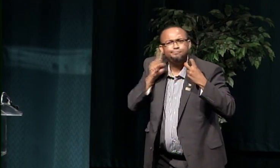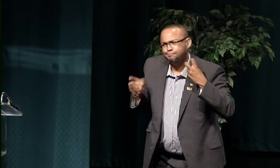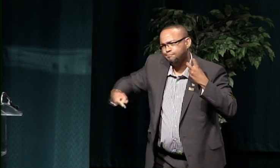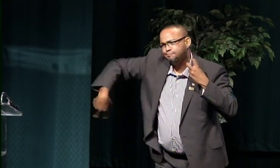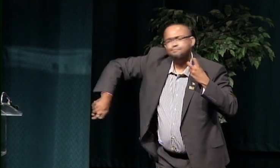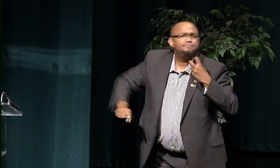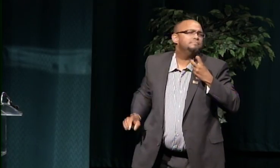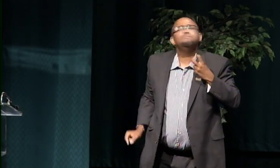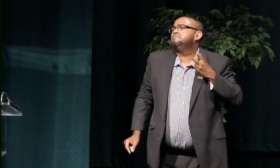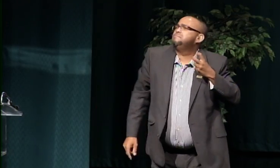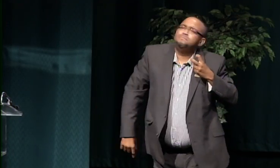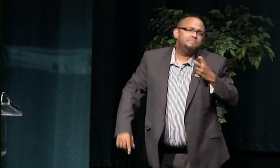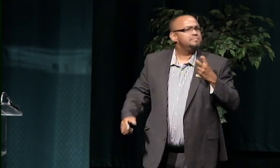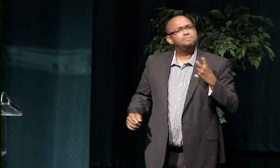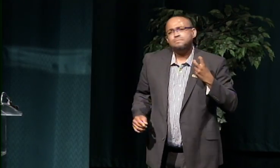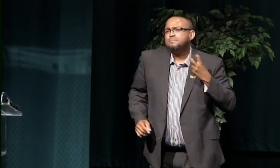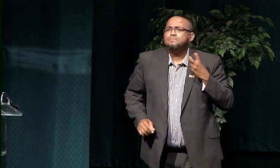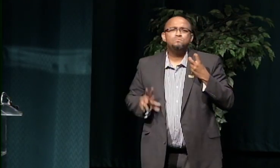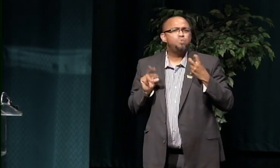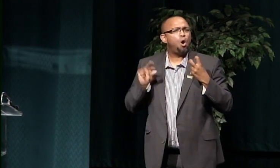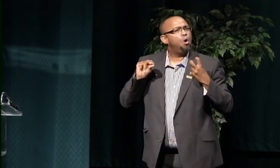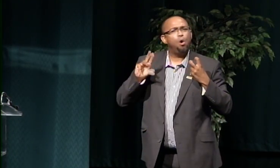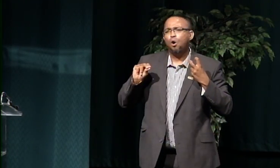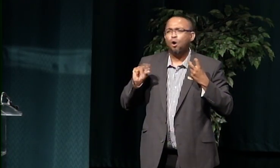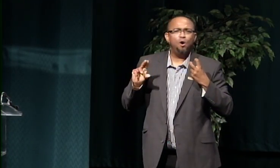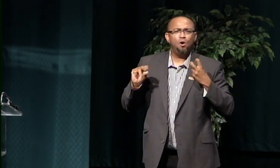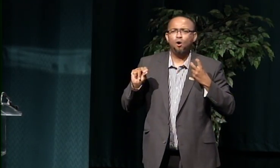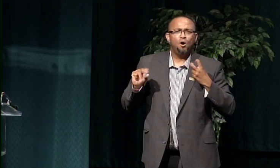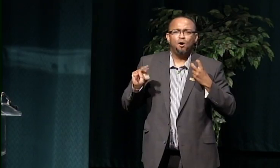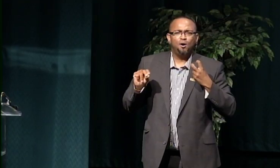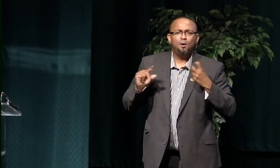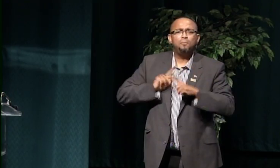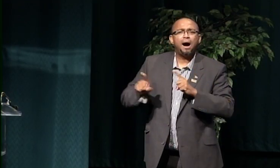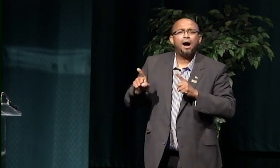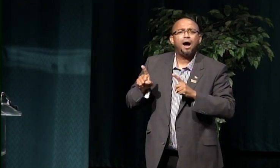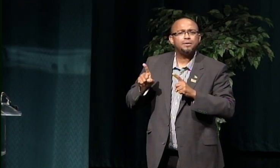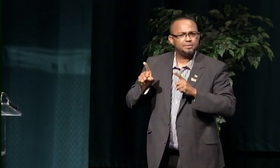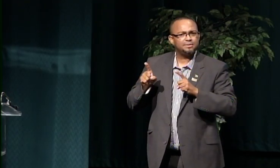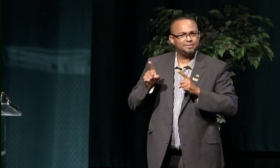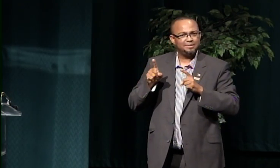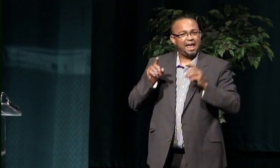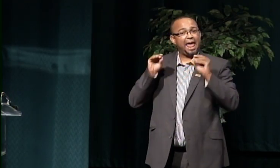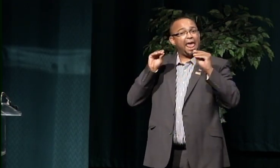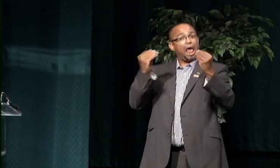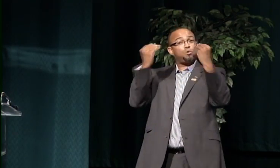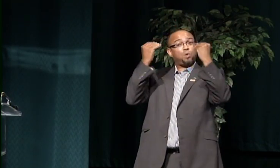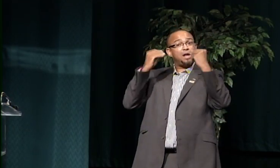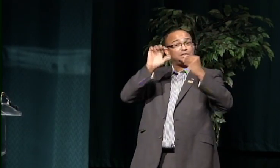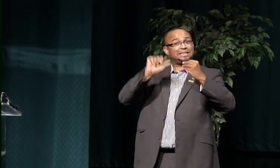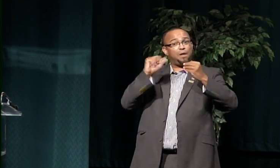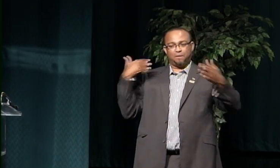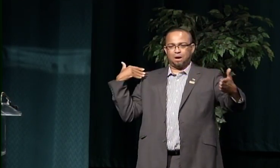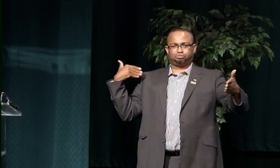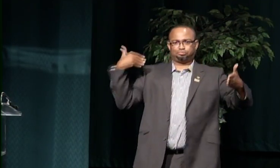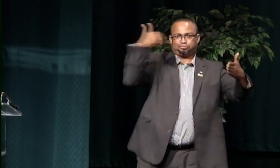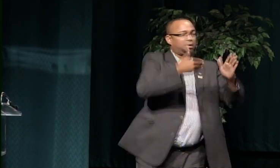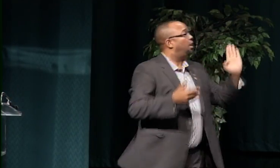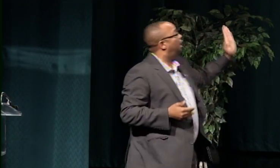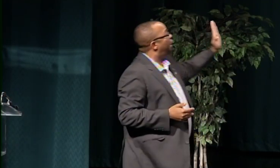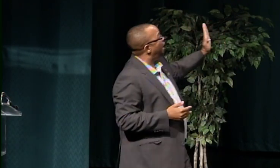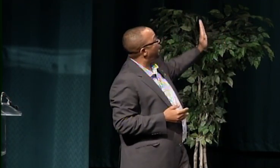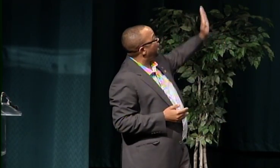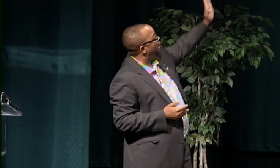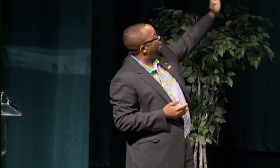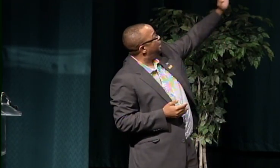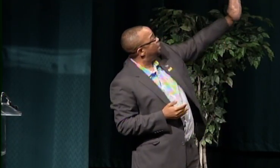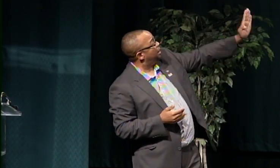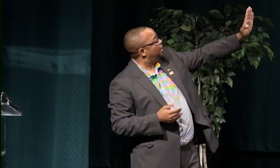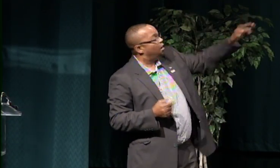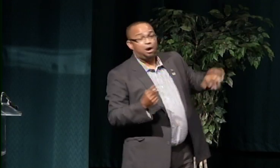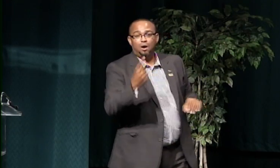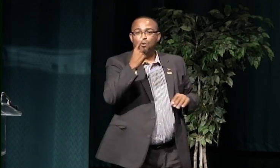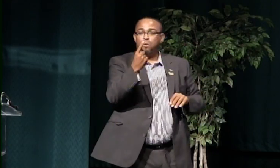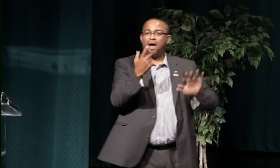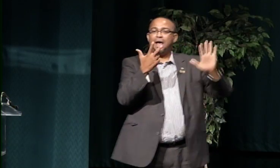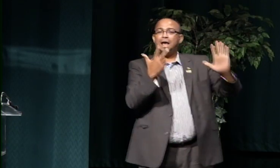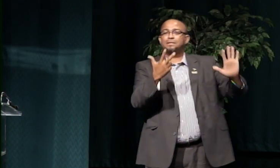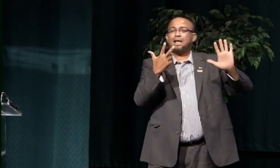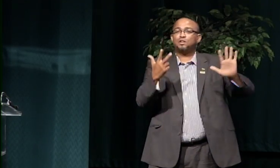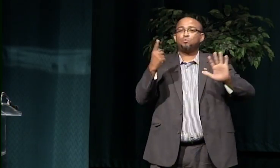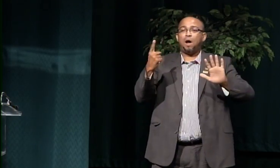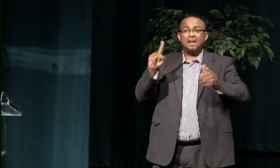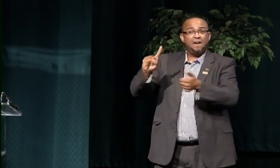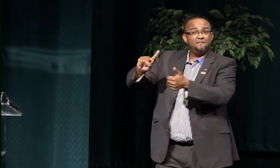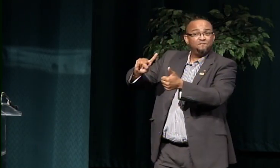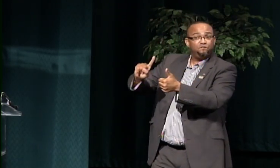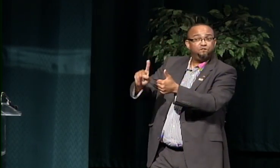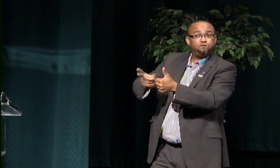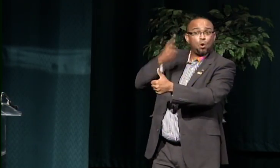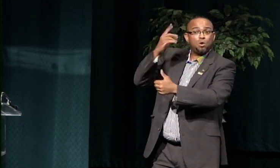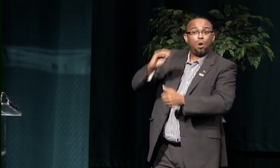like the mainstream society.